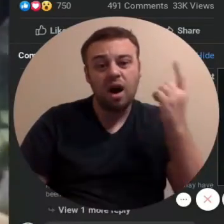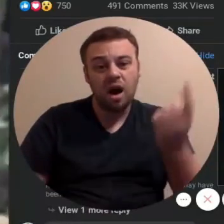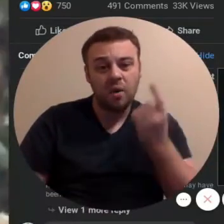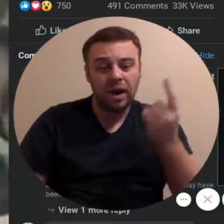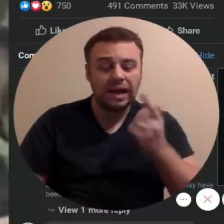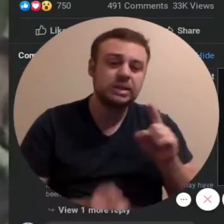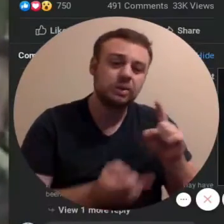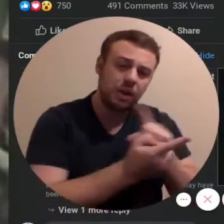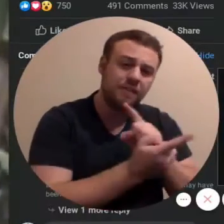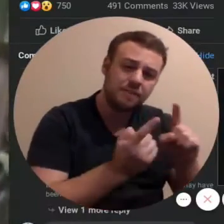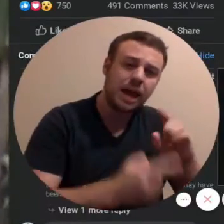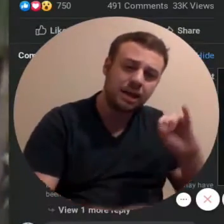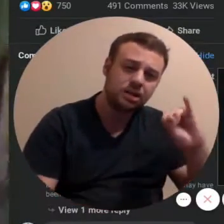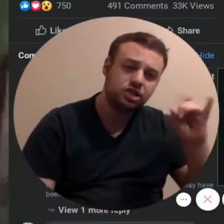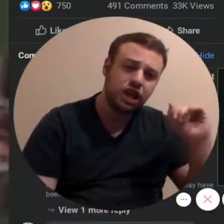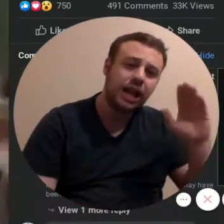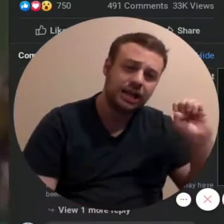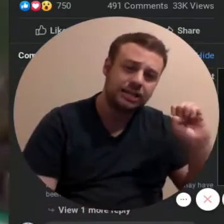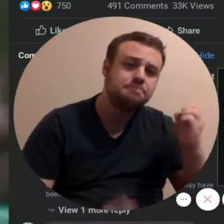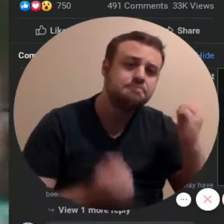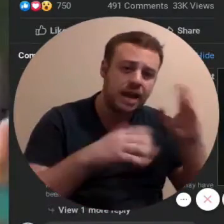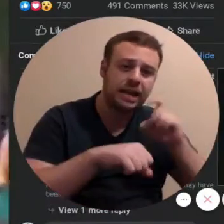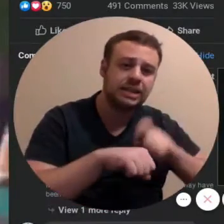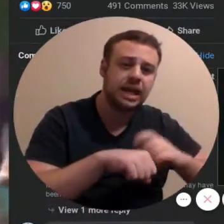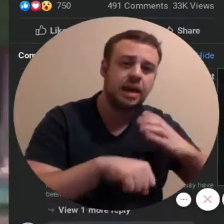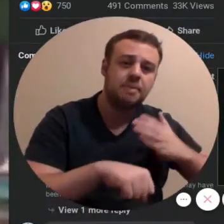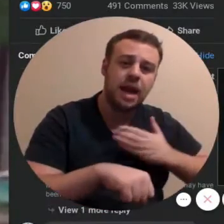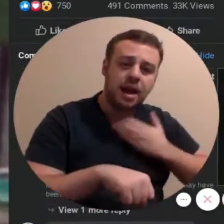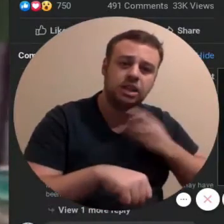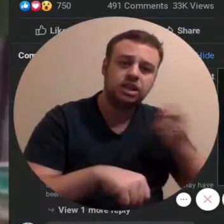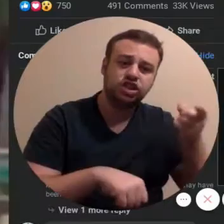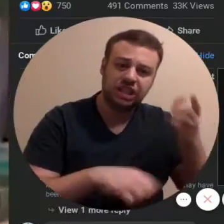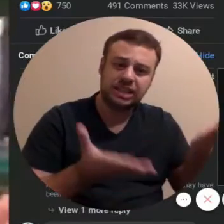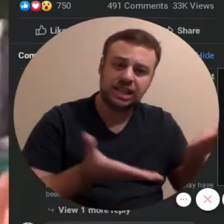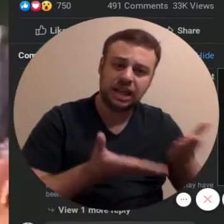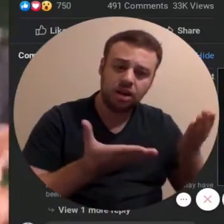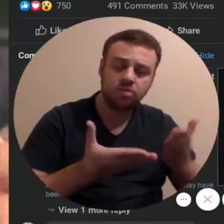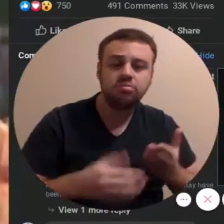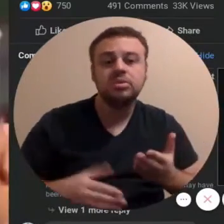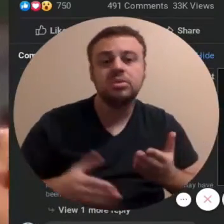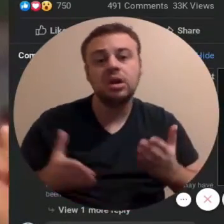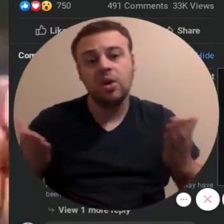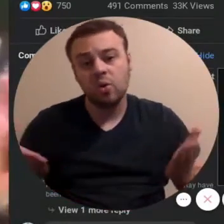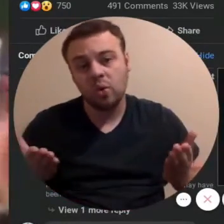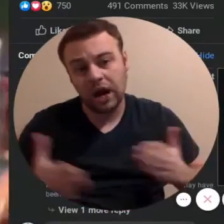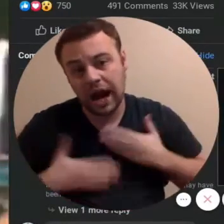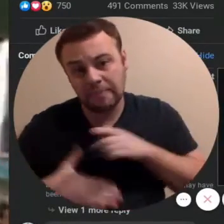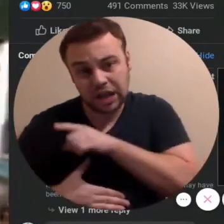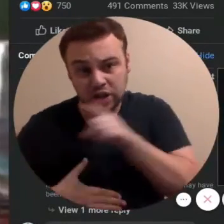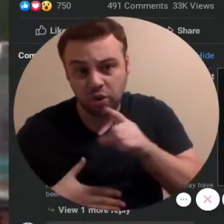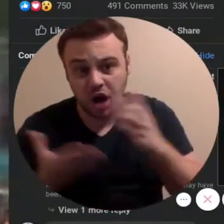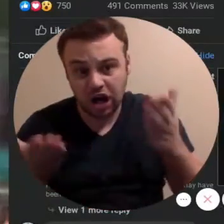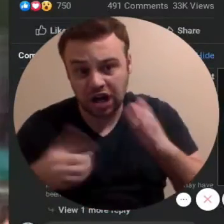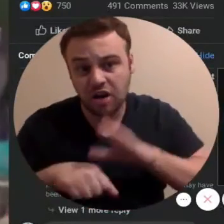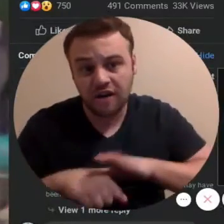glad she's here, you guys. We're so glad you're here. If you missed Facebook, you can- all the videos live on our Facebook page. You can scroll back and watch those.